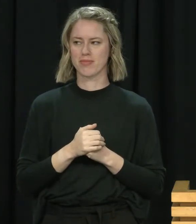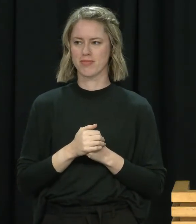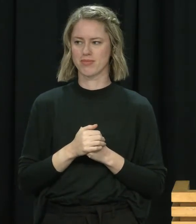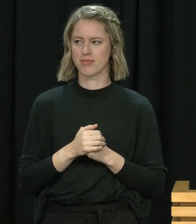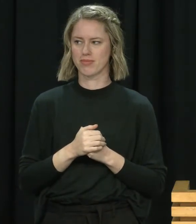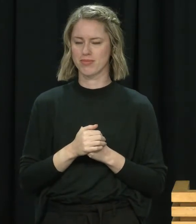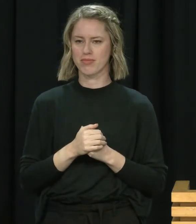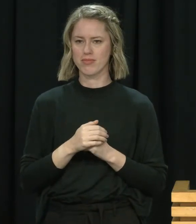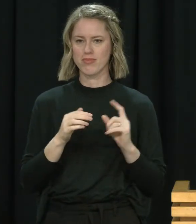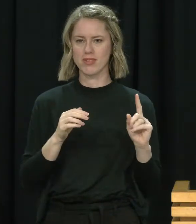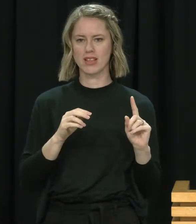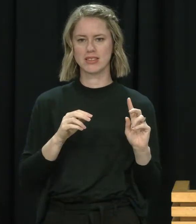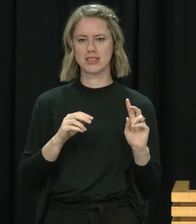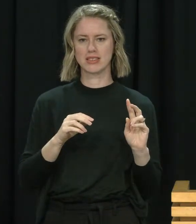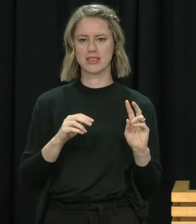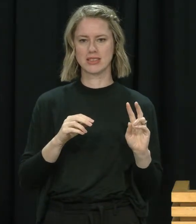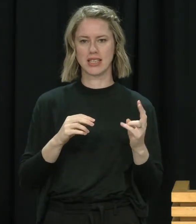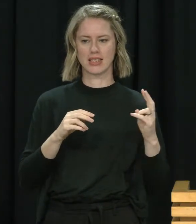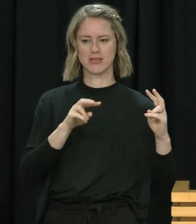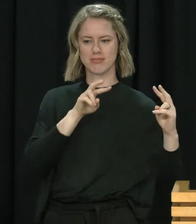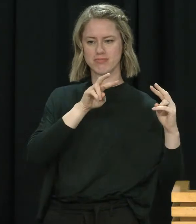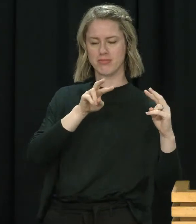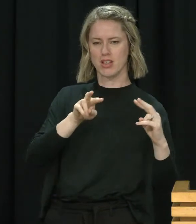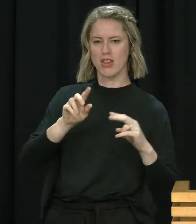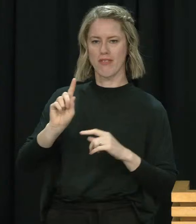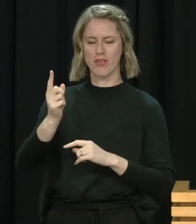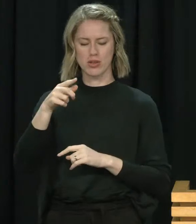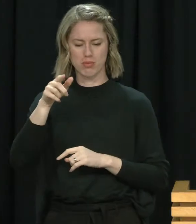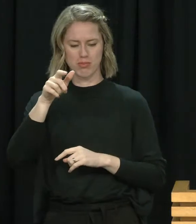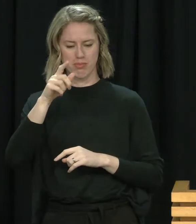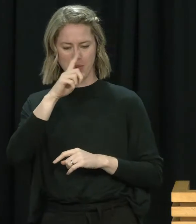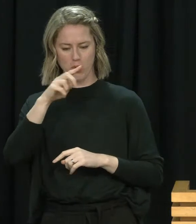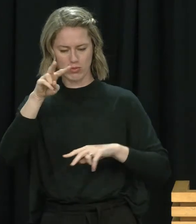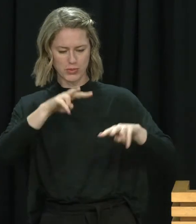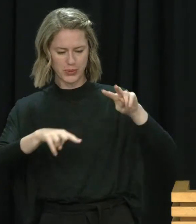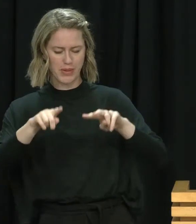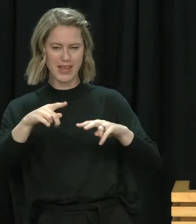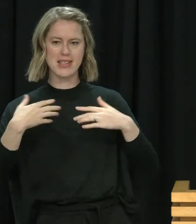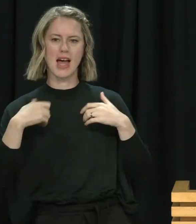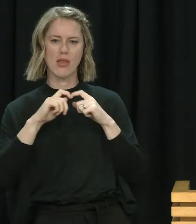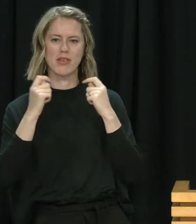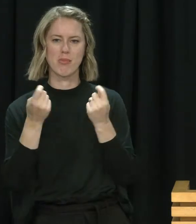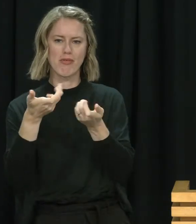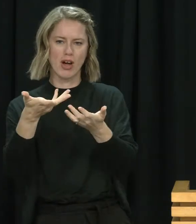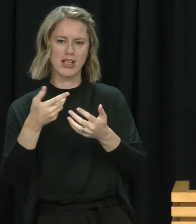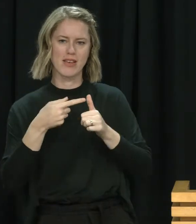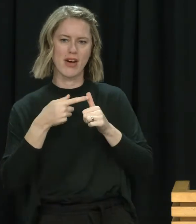know to get on the phone and let us know as well and of course, you know, bear in mind